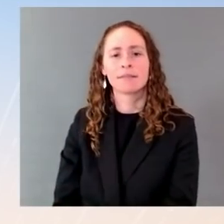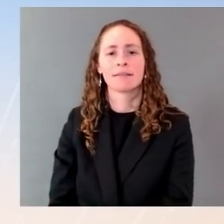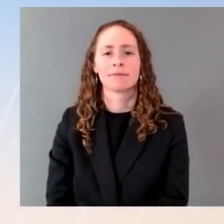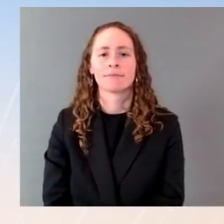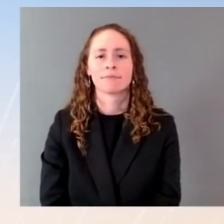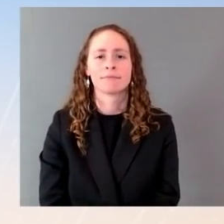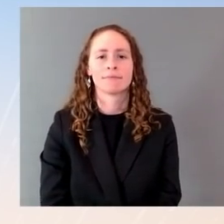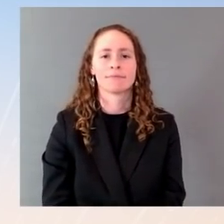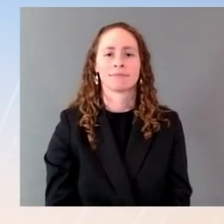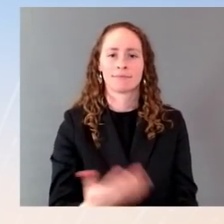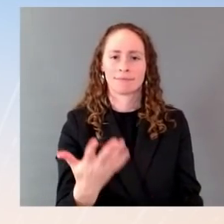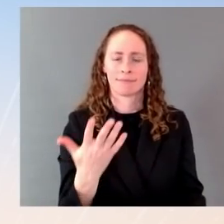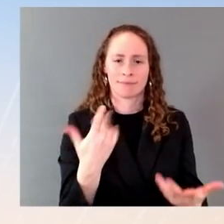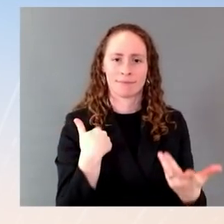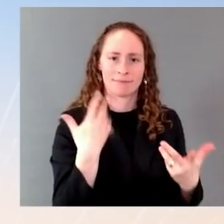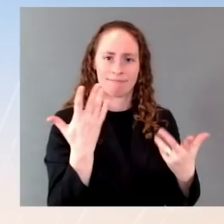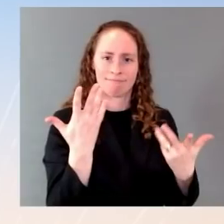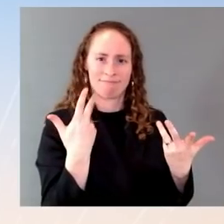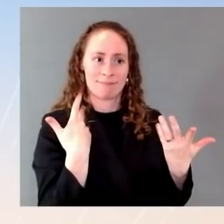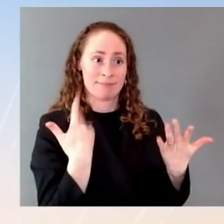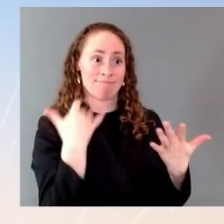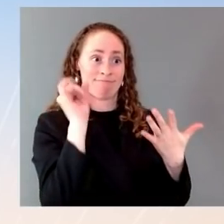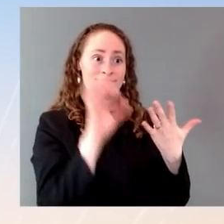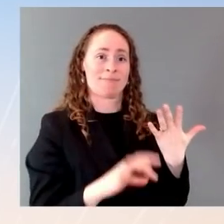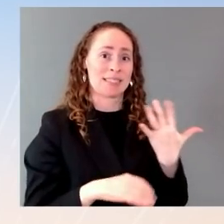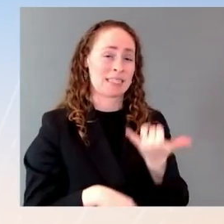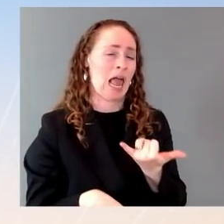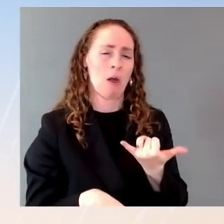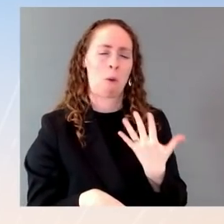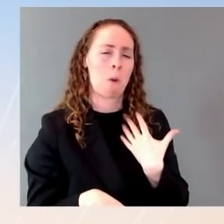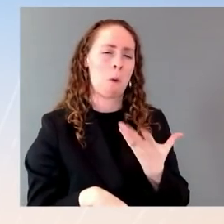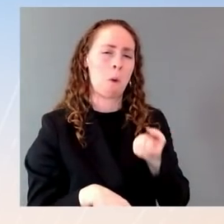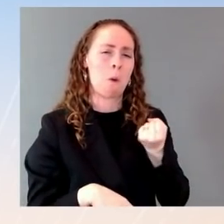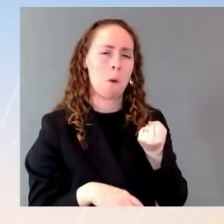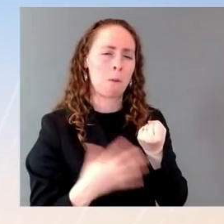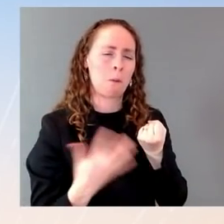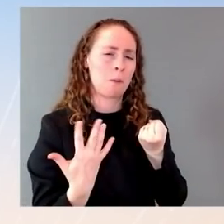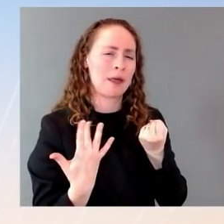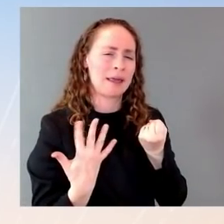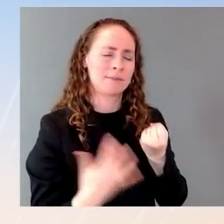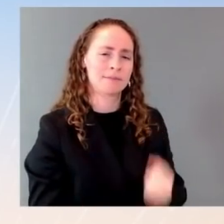decides to invade Ukraine. I don't think that will be a secret. And so we will certainly be watching that.